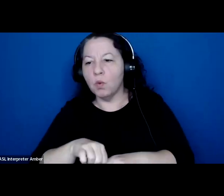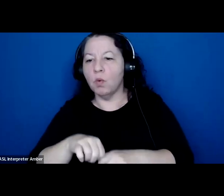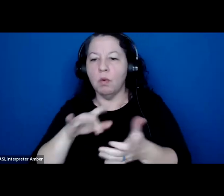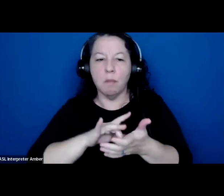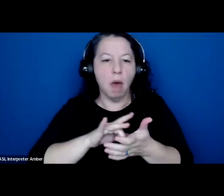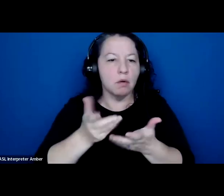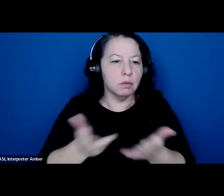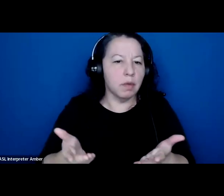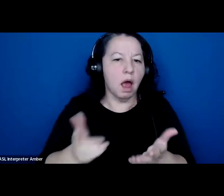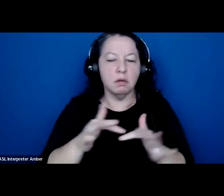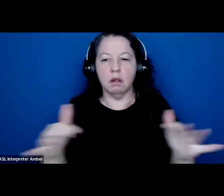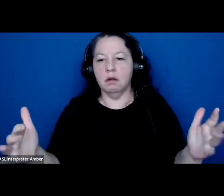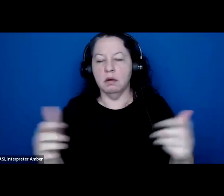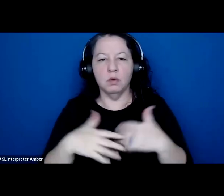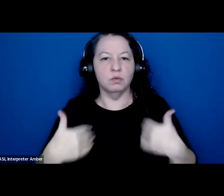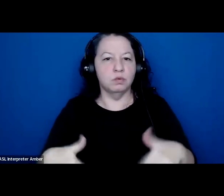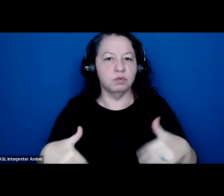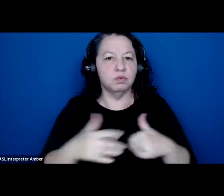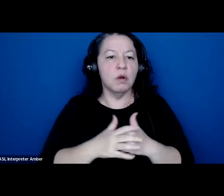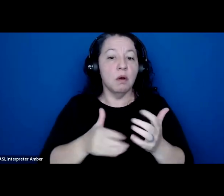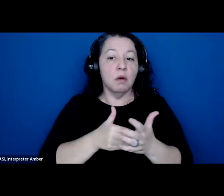And in fact, the article that came out in The Guardian yesterday references